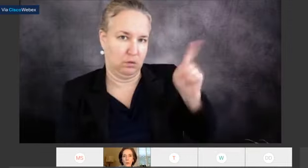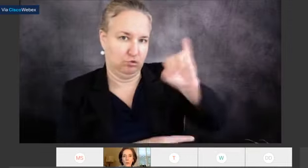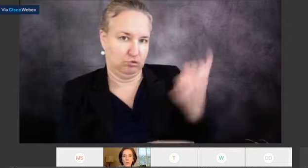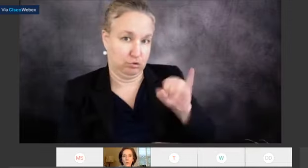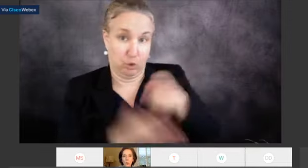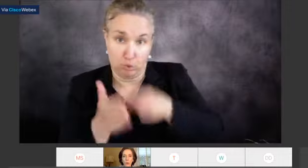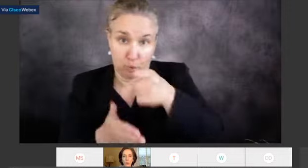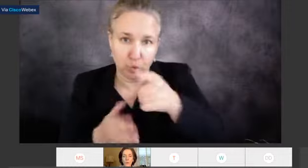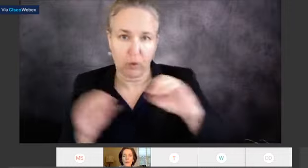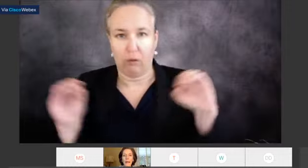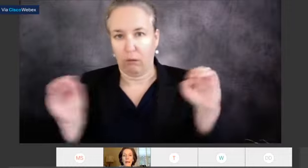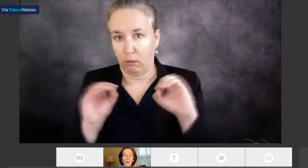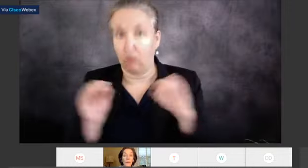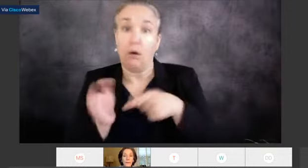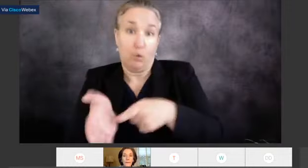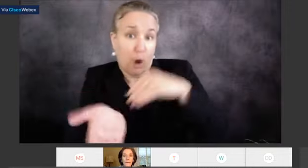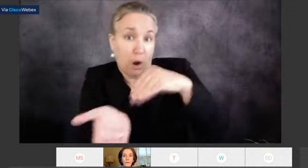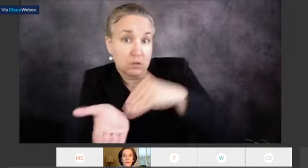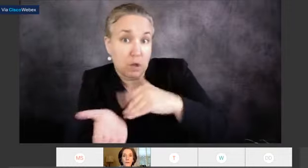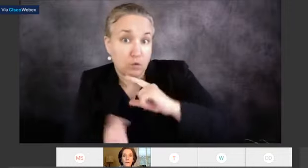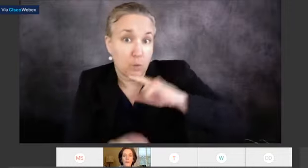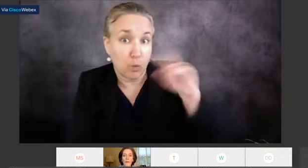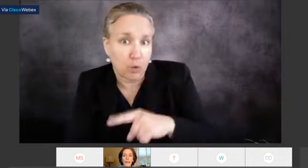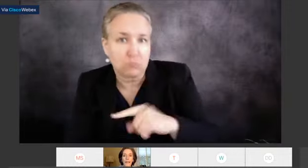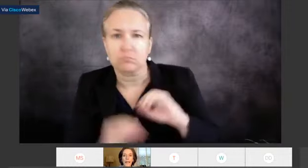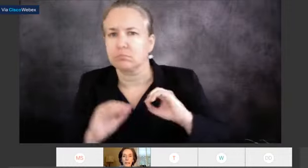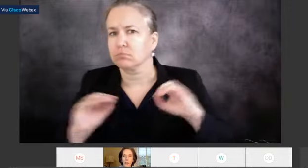provider's order and will test individuals of any age